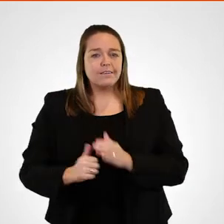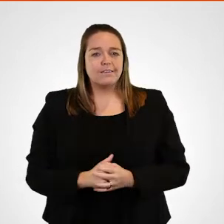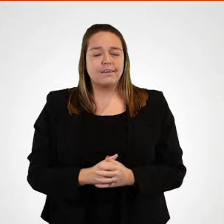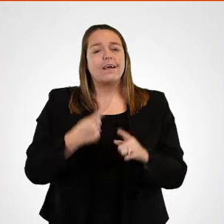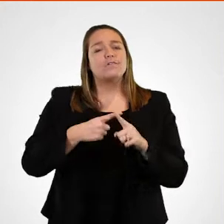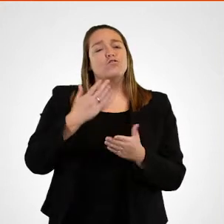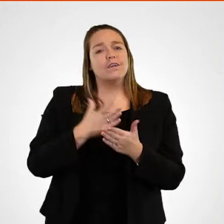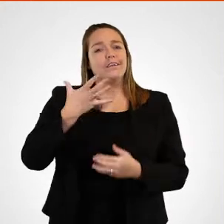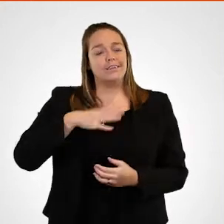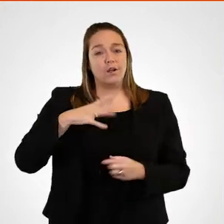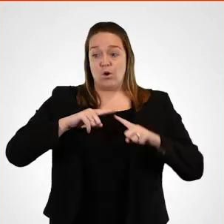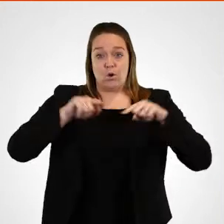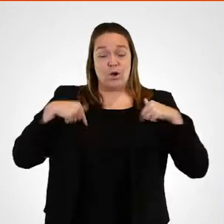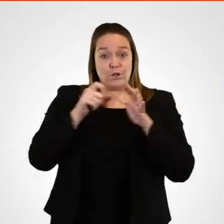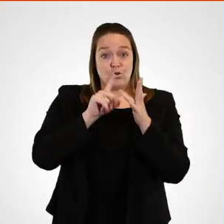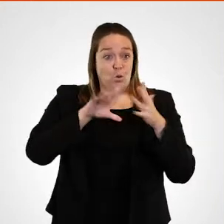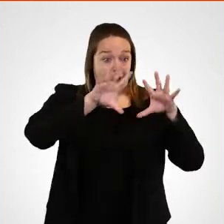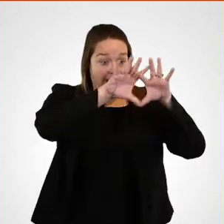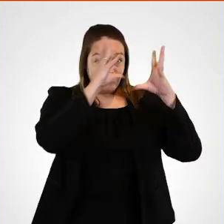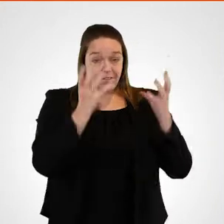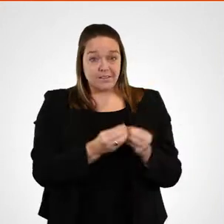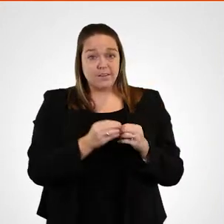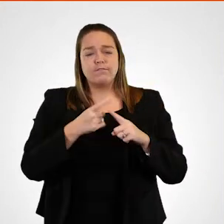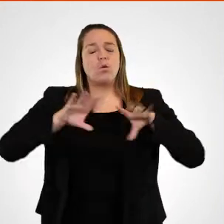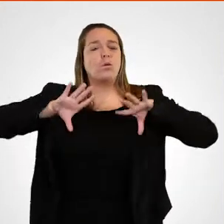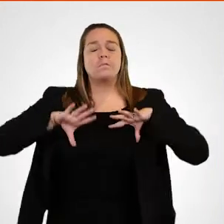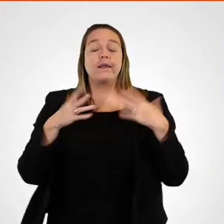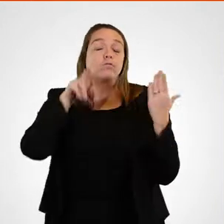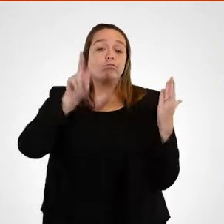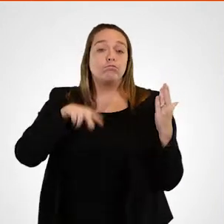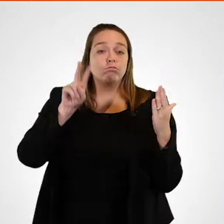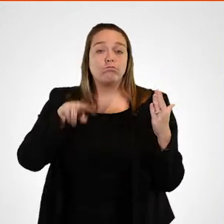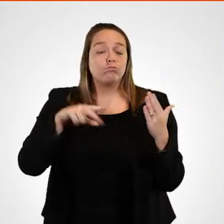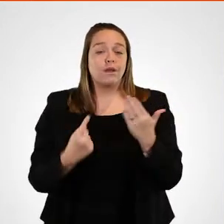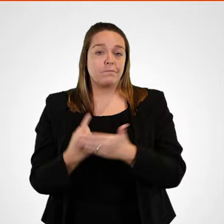and it requires that we do all these things in a very automatic process.